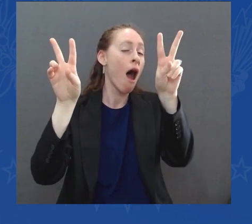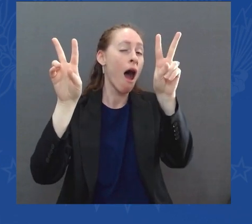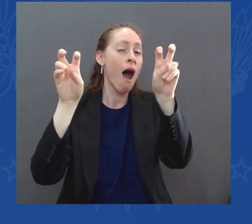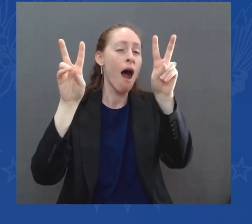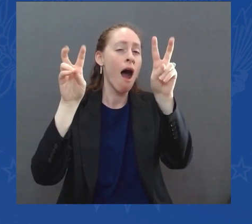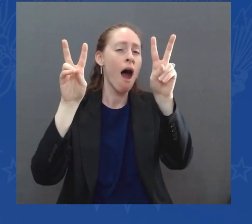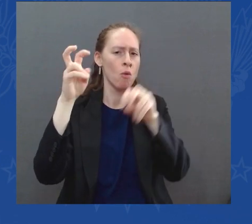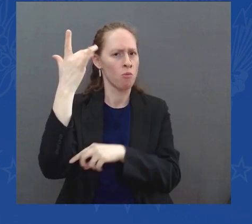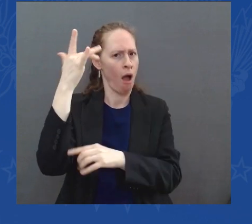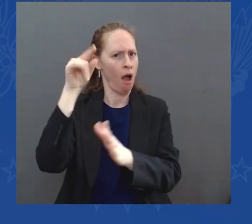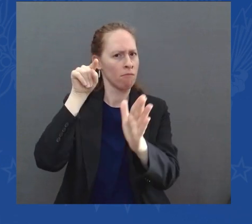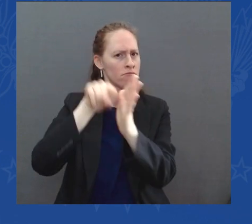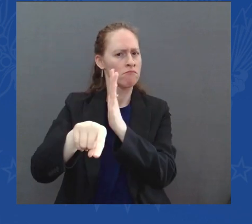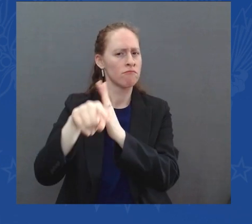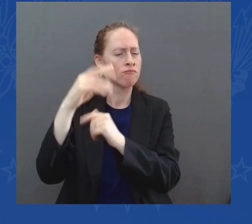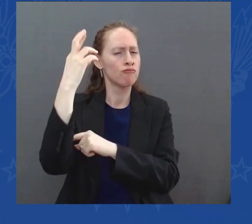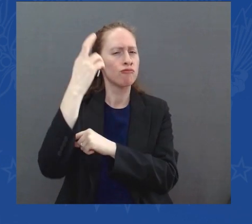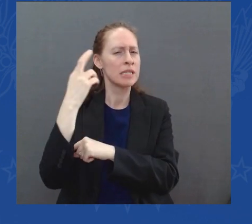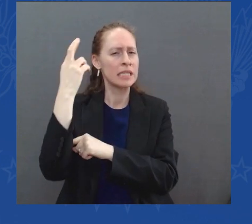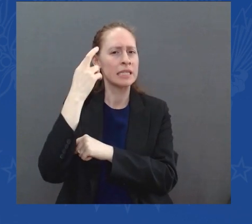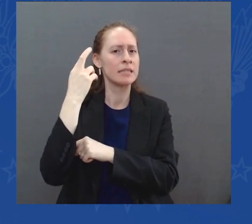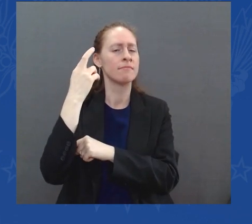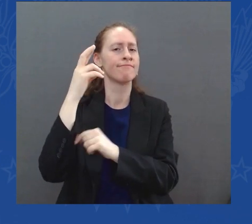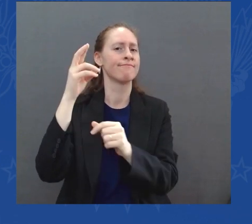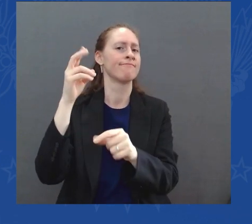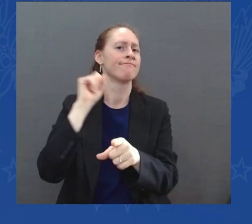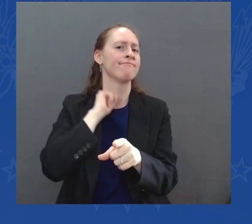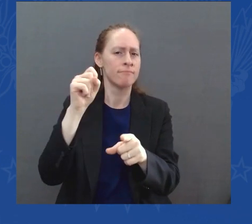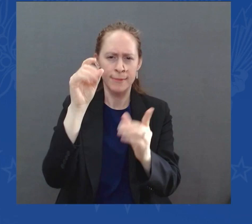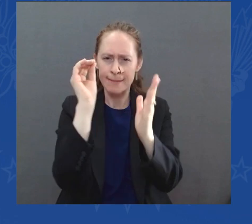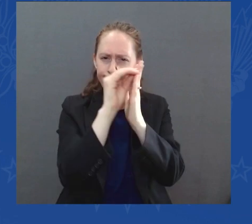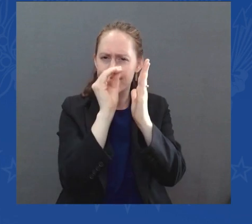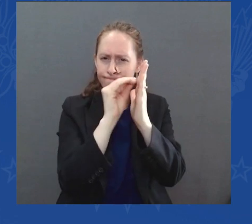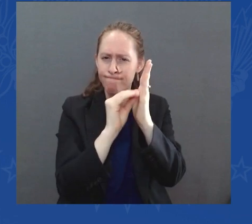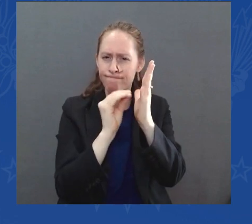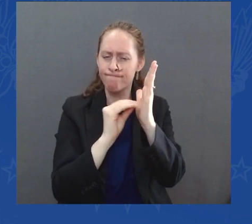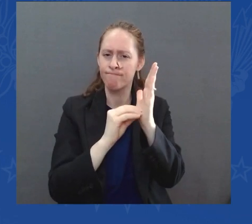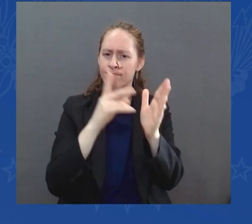and gave speeches about the atrocities, and it was personal to her